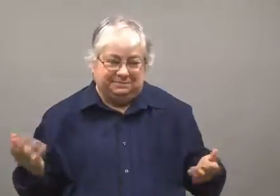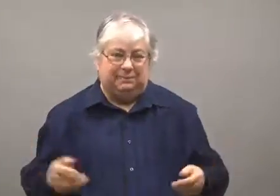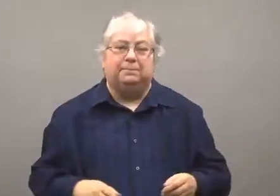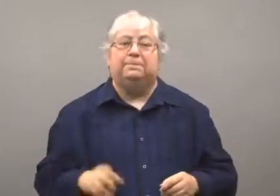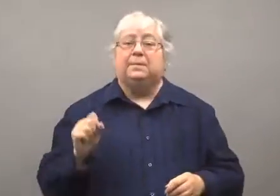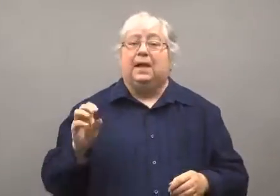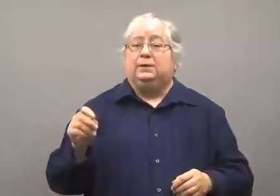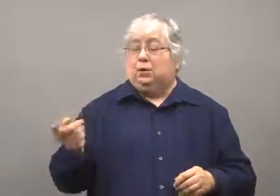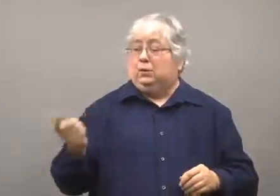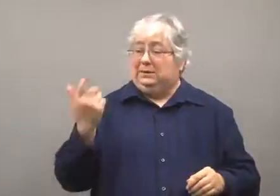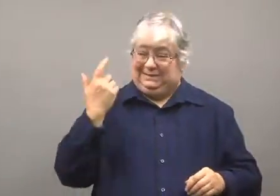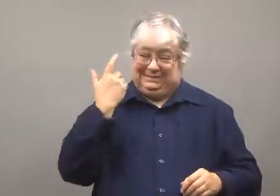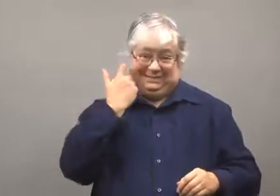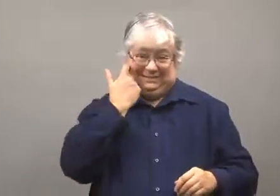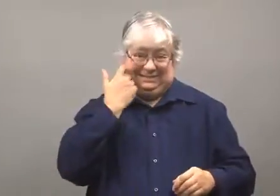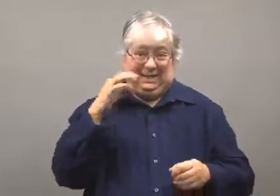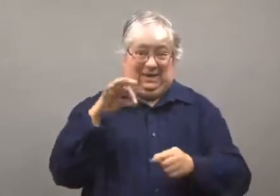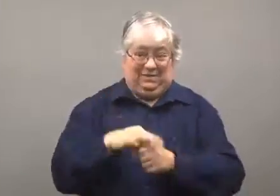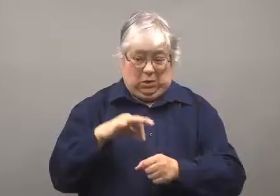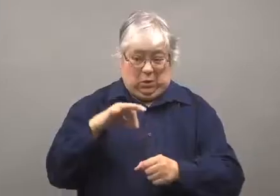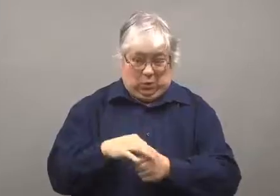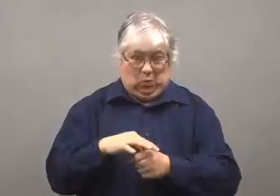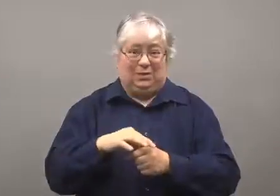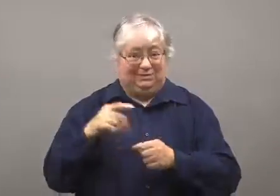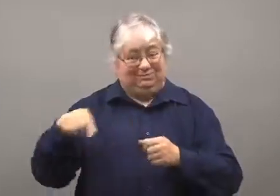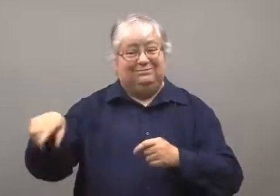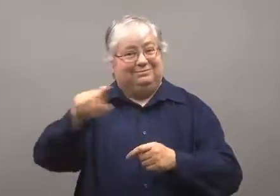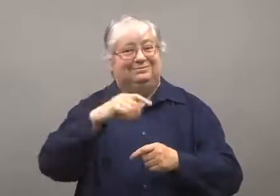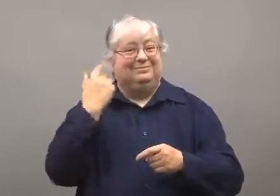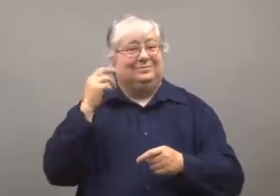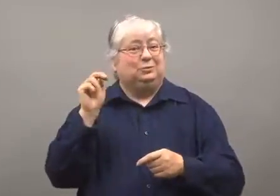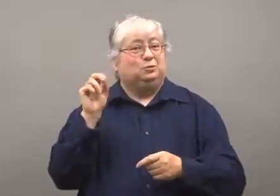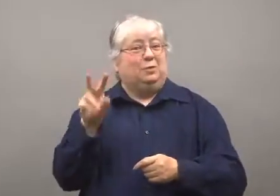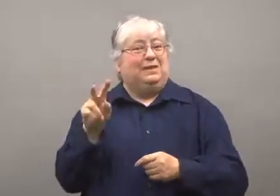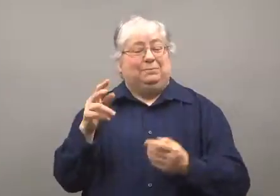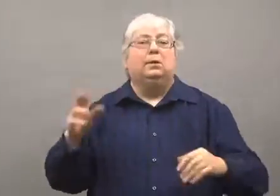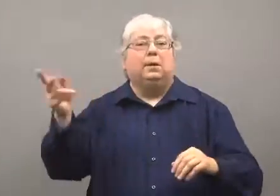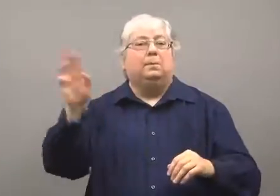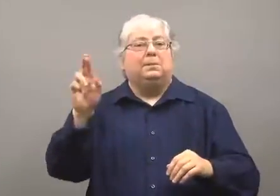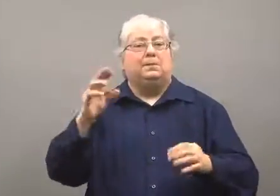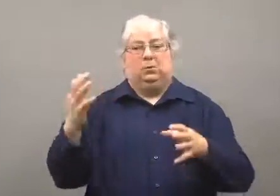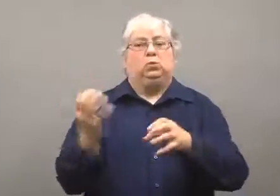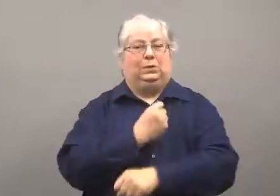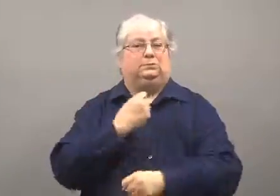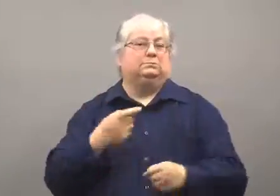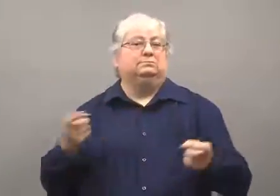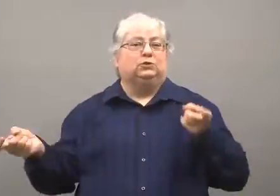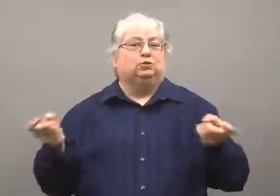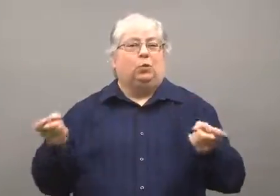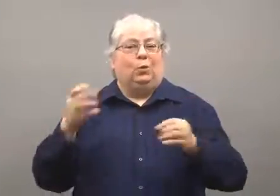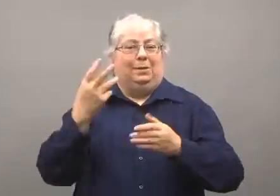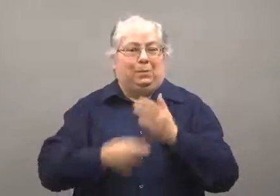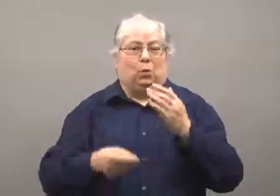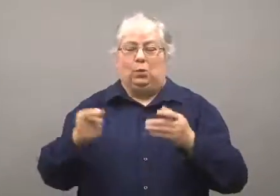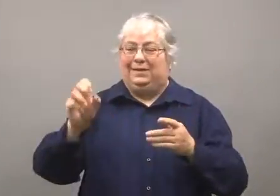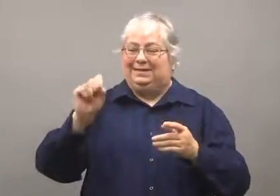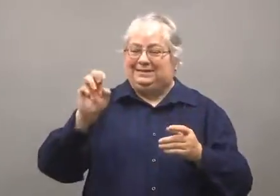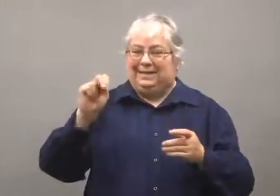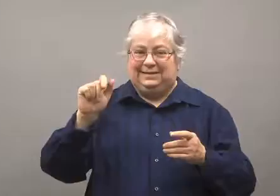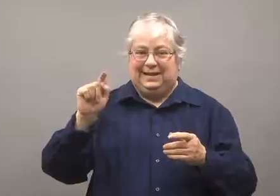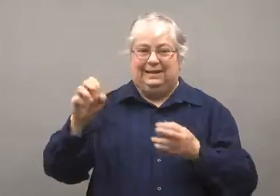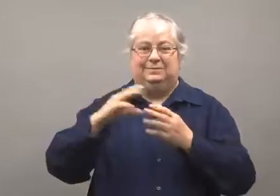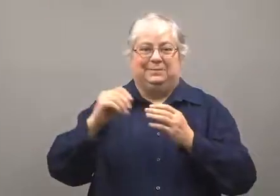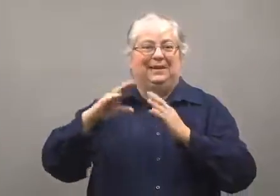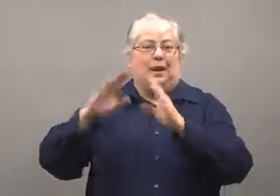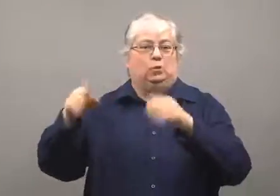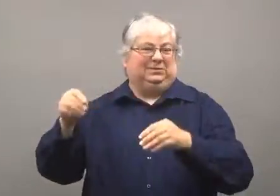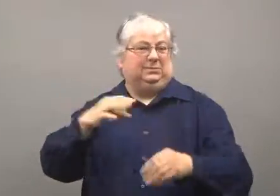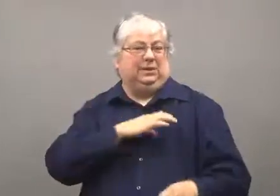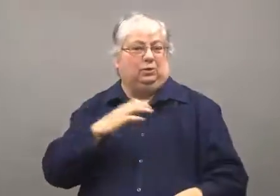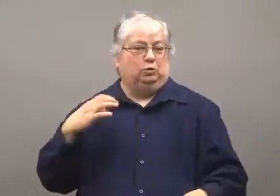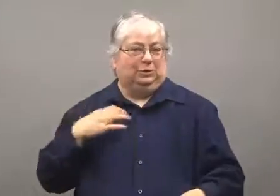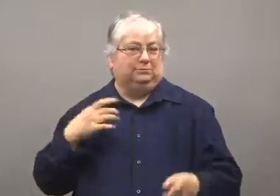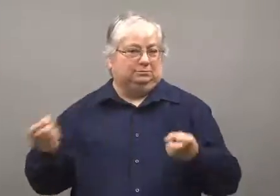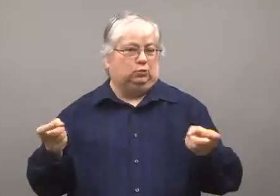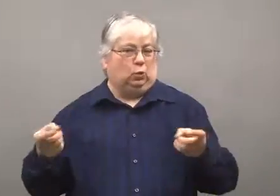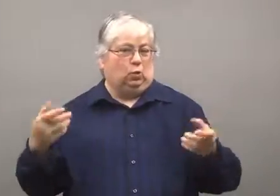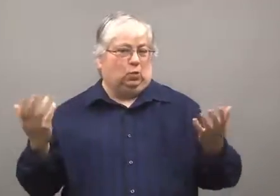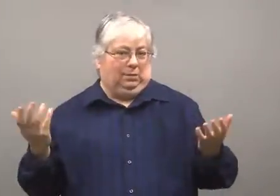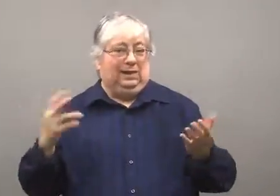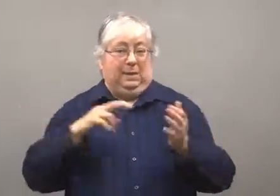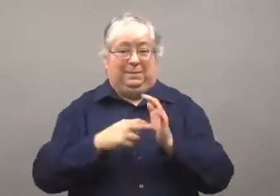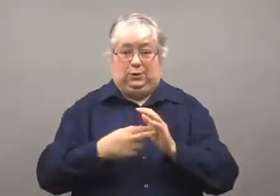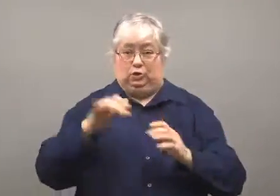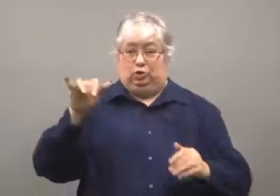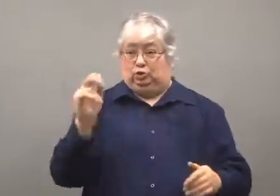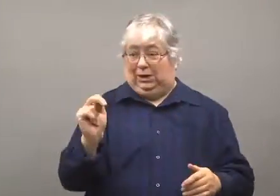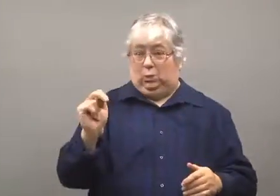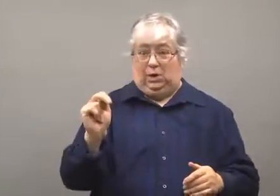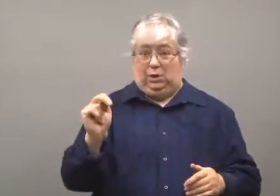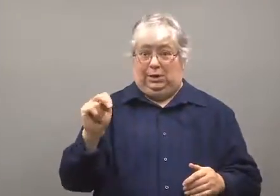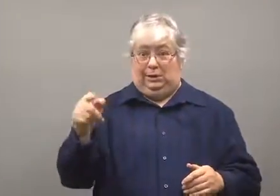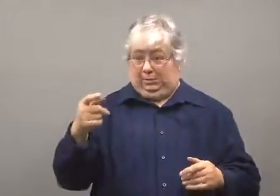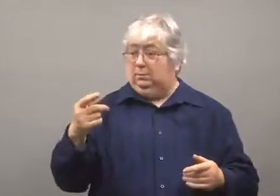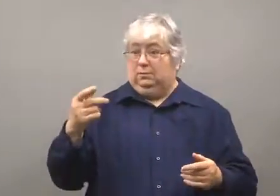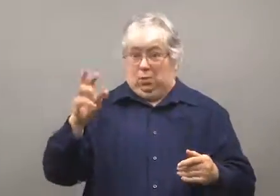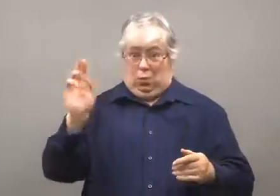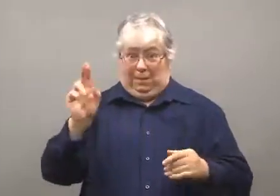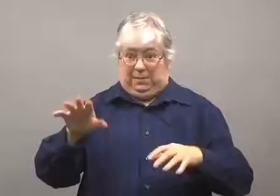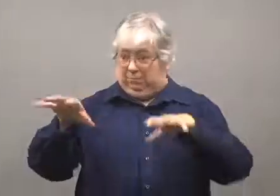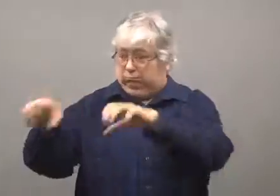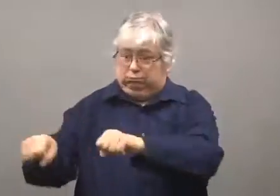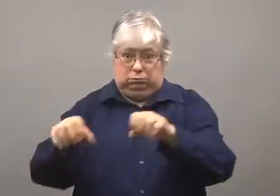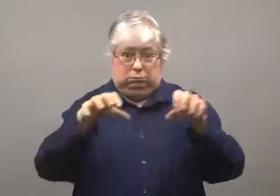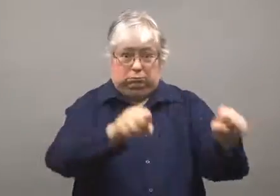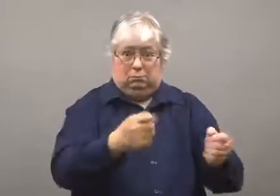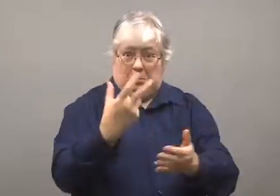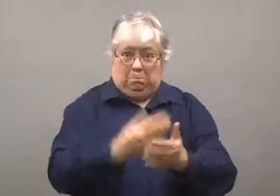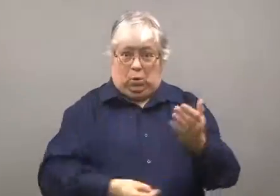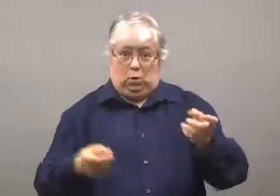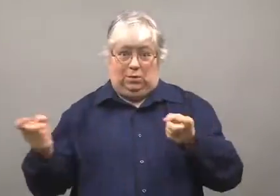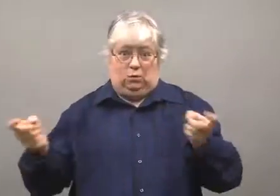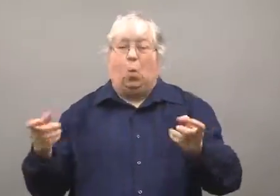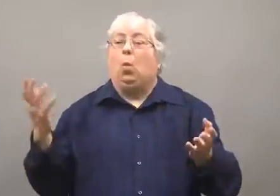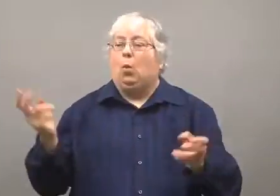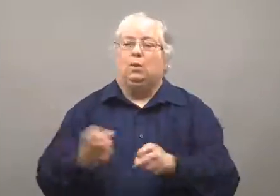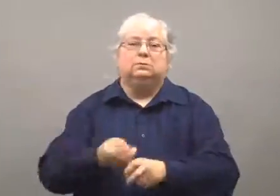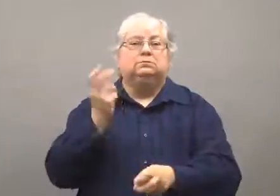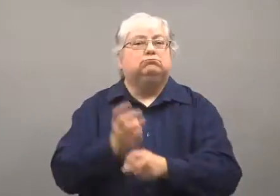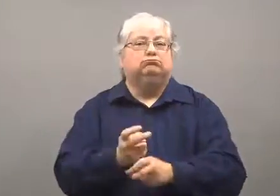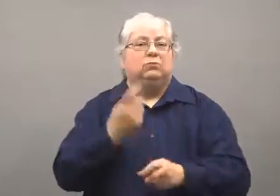In the recent elections, Republicans won control of both the Senate and the House.